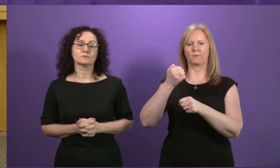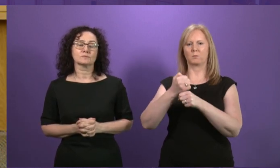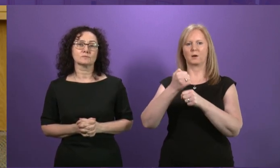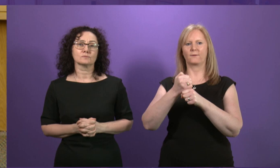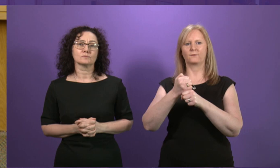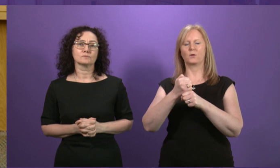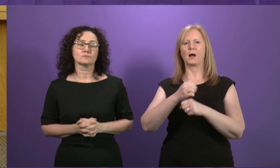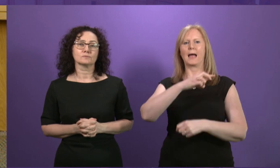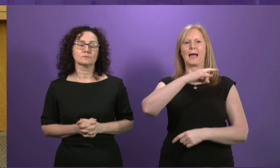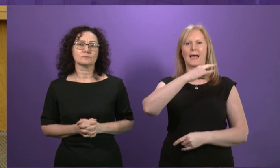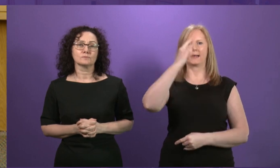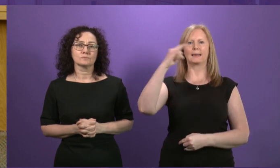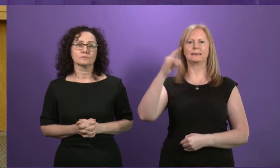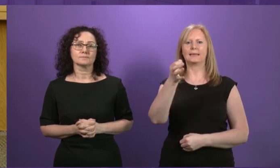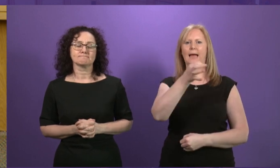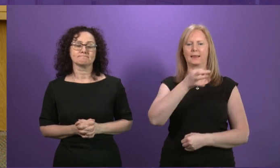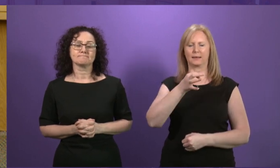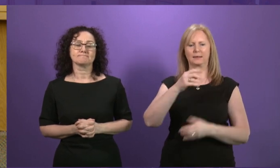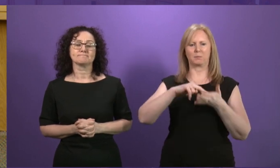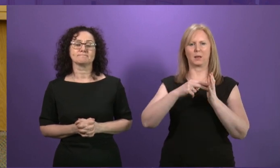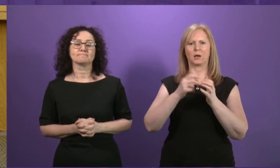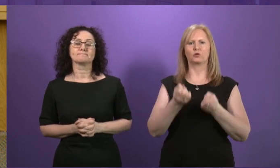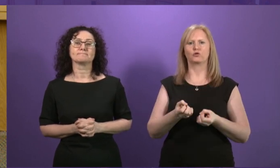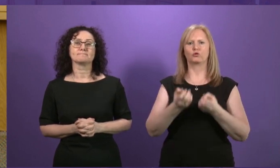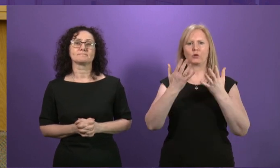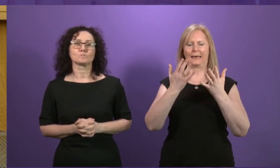plan to strike next month. I am sure that the First Minister will recognise